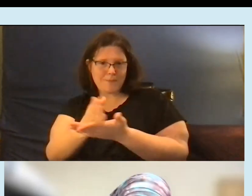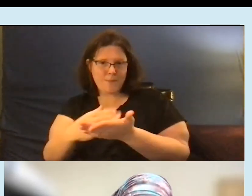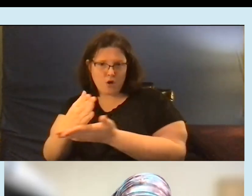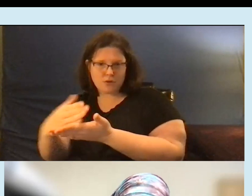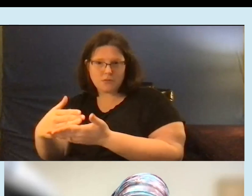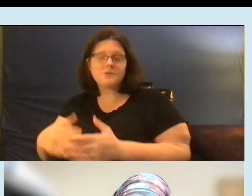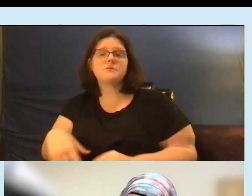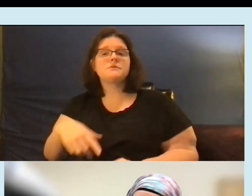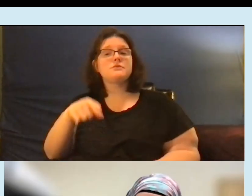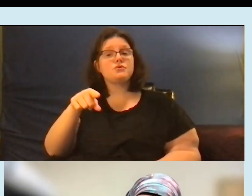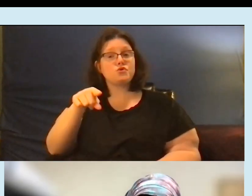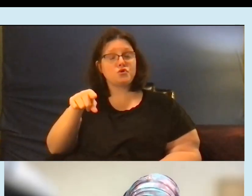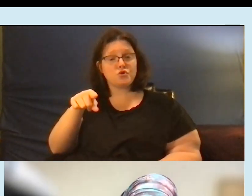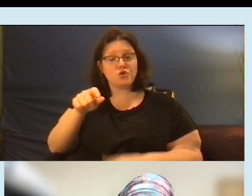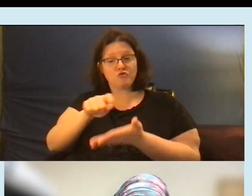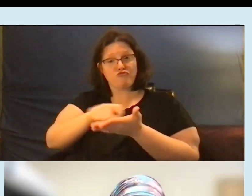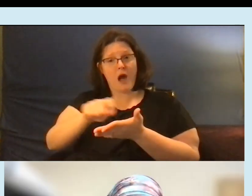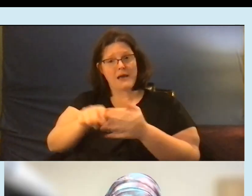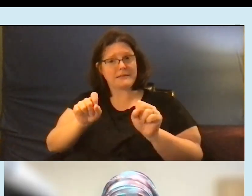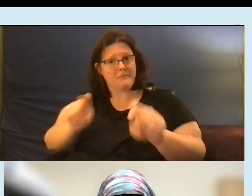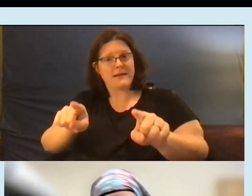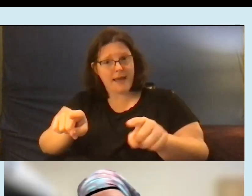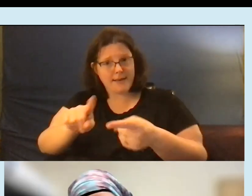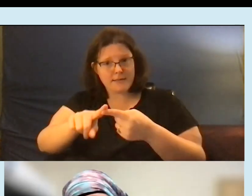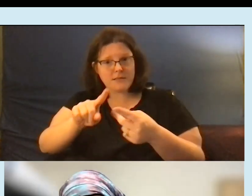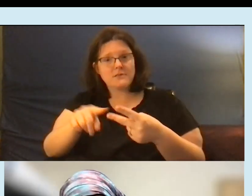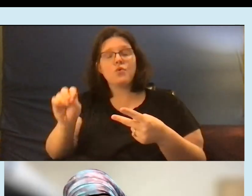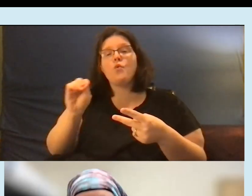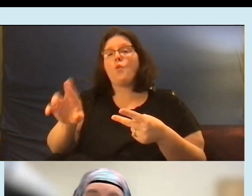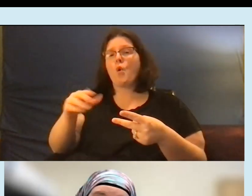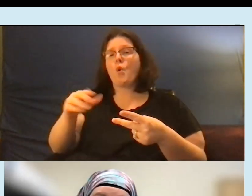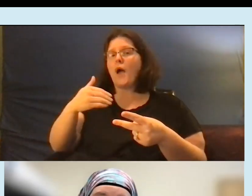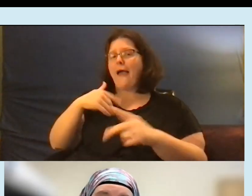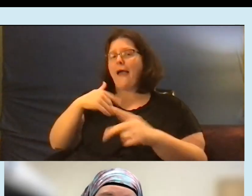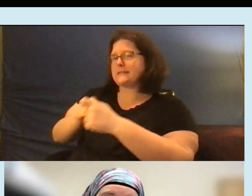"Do you find yourself writing spontaneously or do you set aside time specifically to write?"